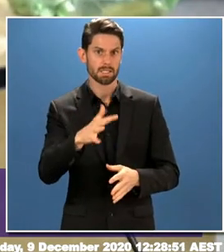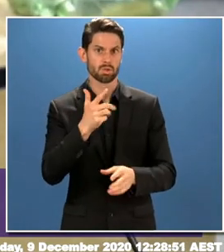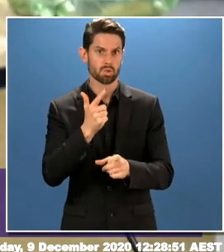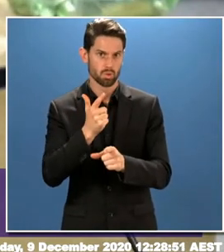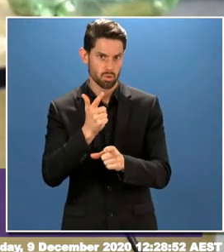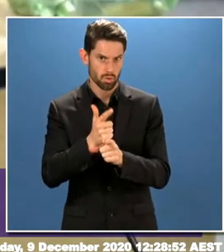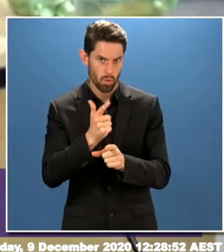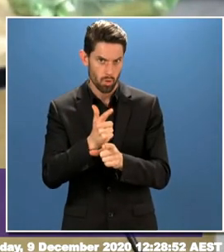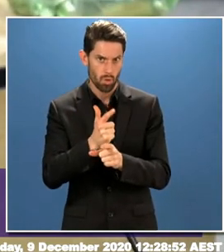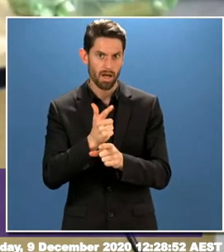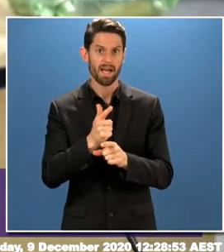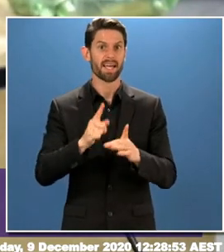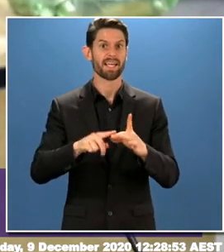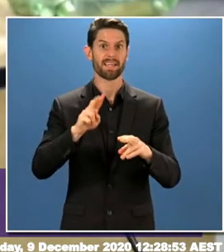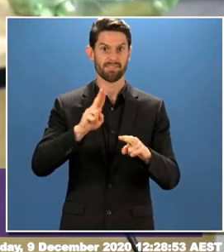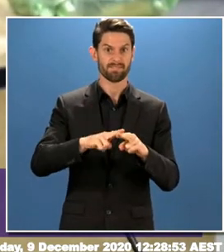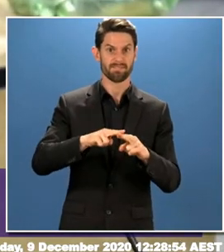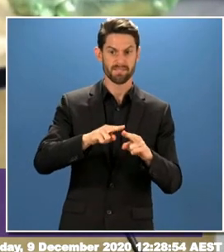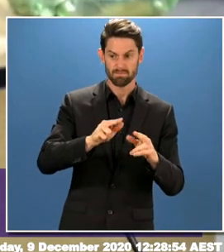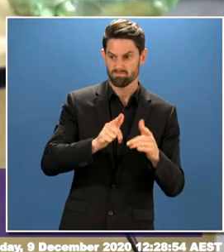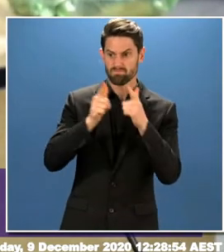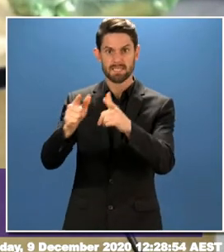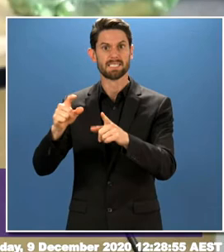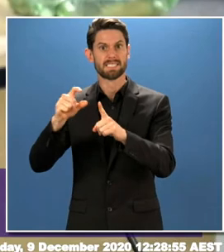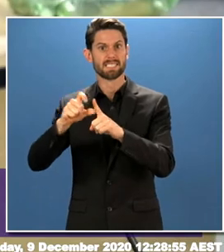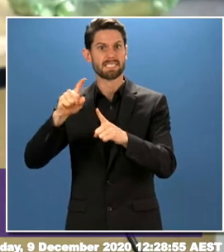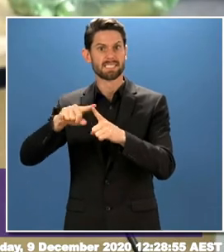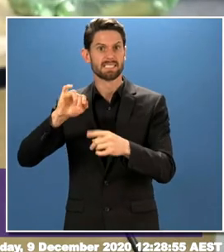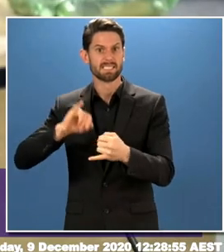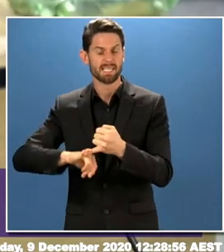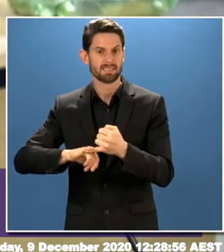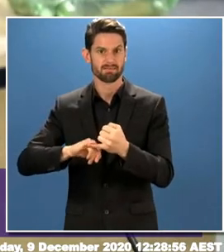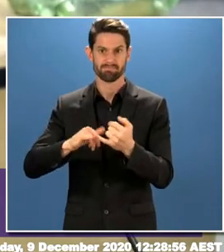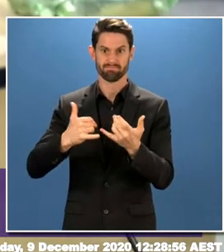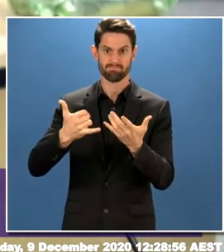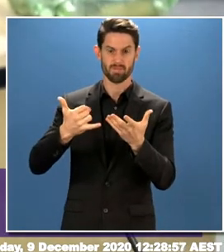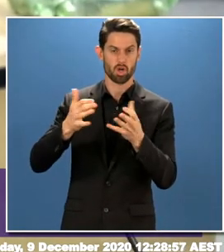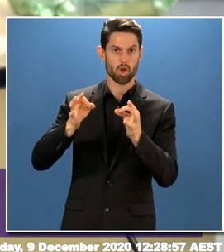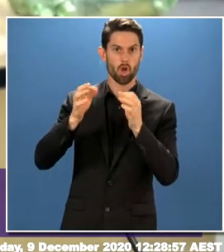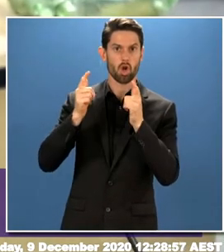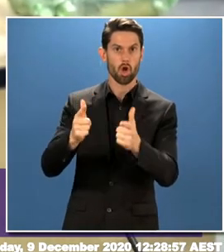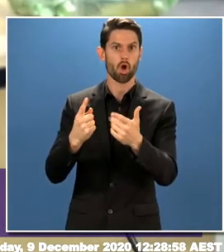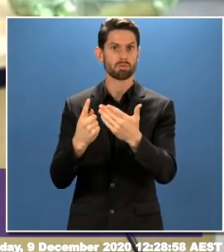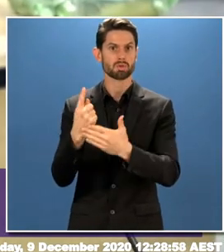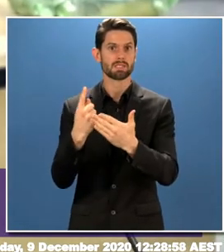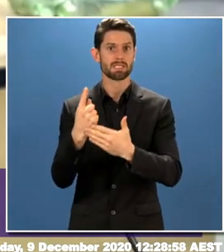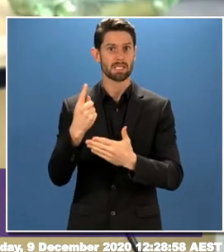for example, even if you are going to a DES, that there is just a lack of opportunities. Can you just describe that a little bit and perhaps Darwin might have